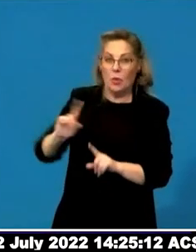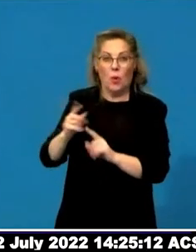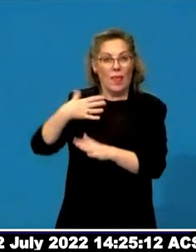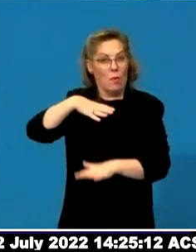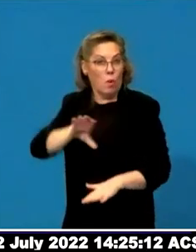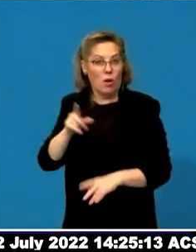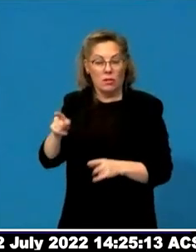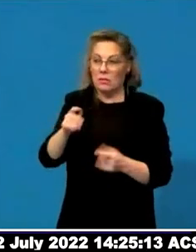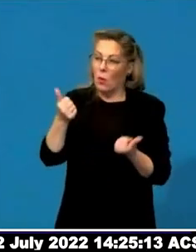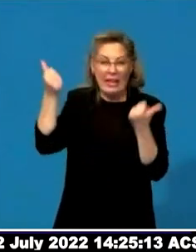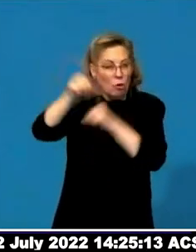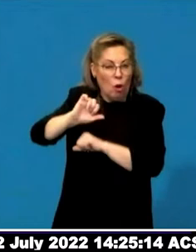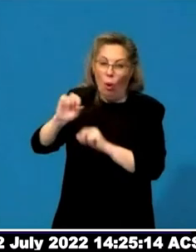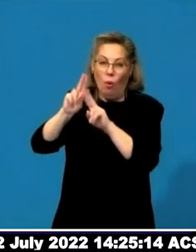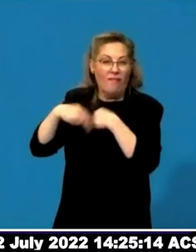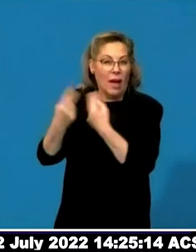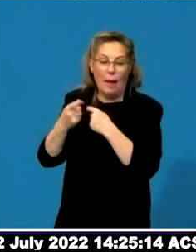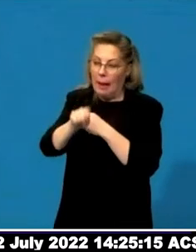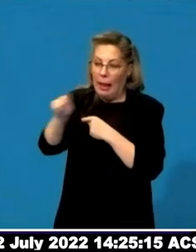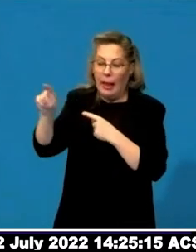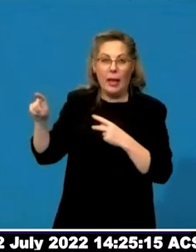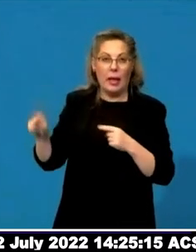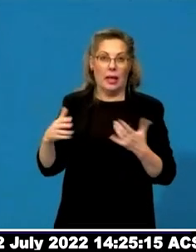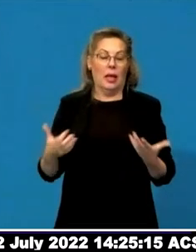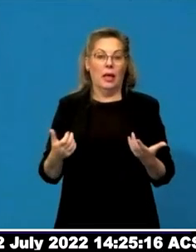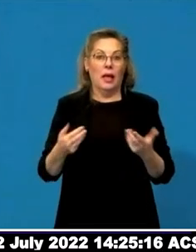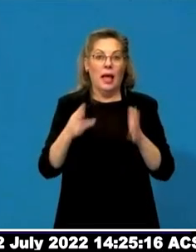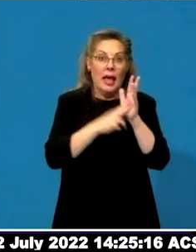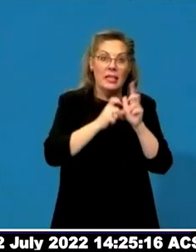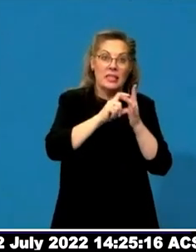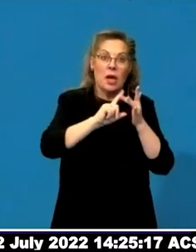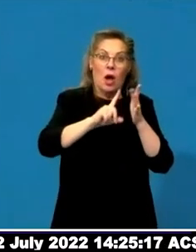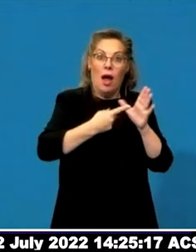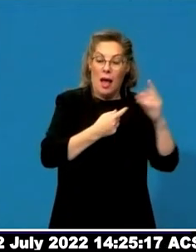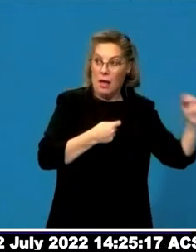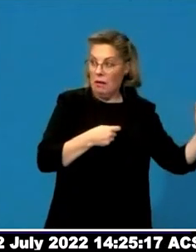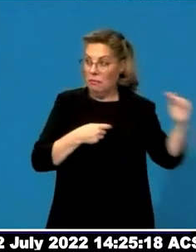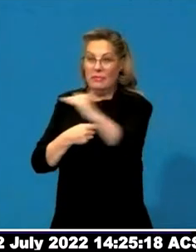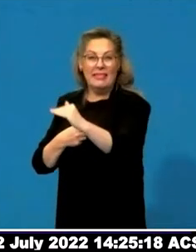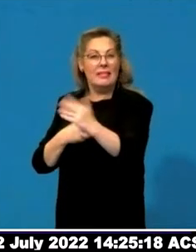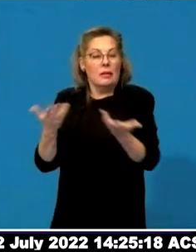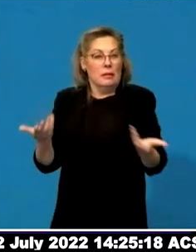We could have provided a lot of support to help those people access the scheme,